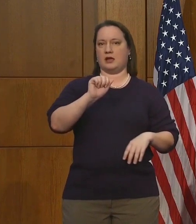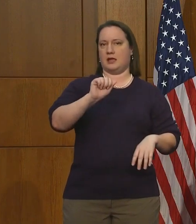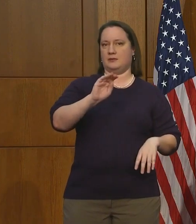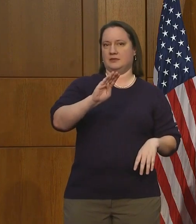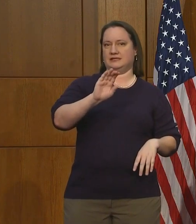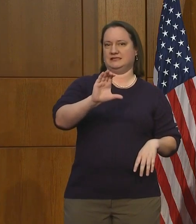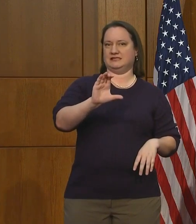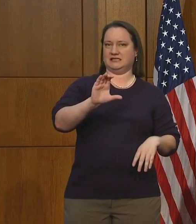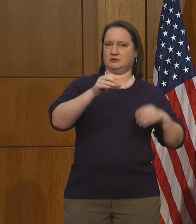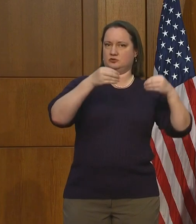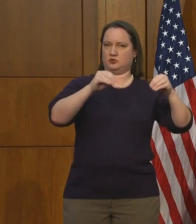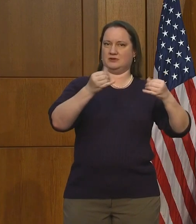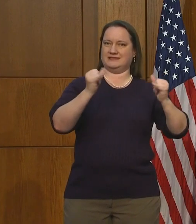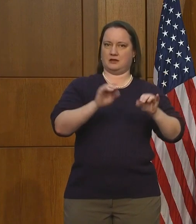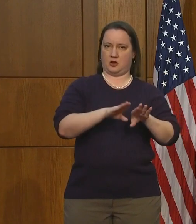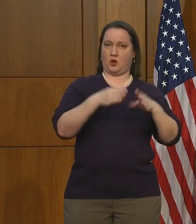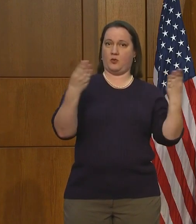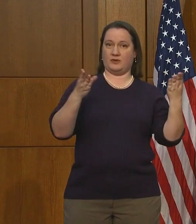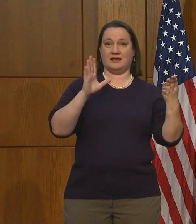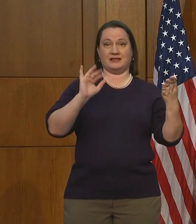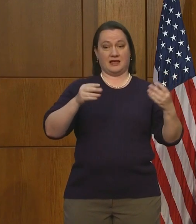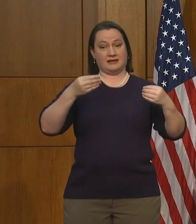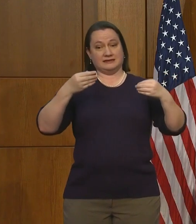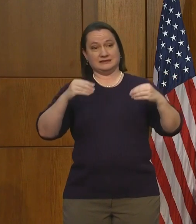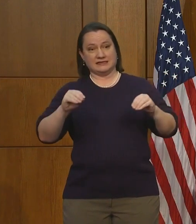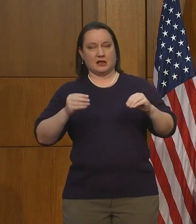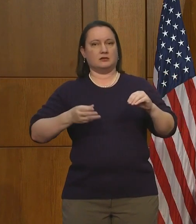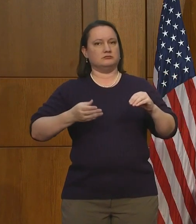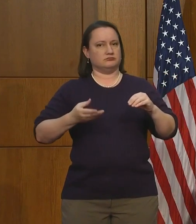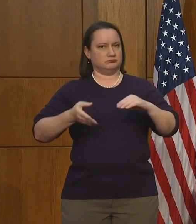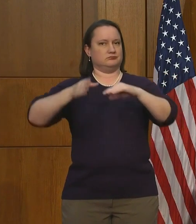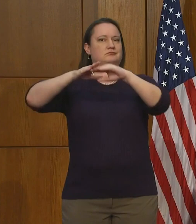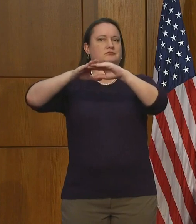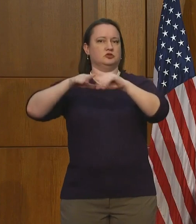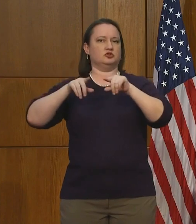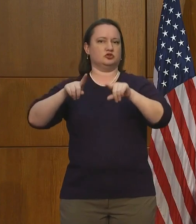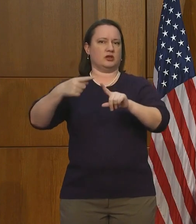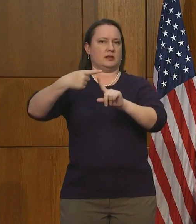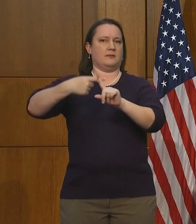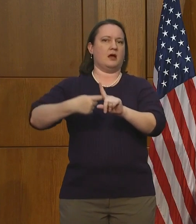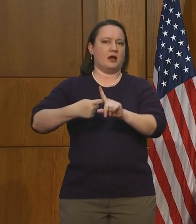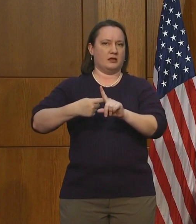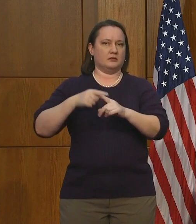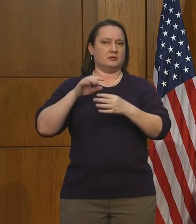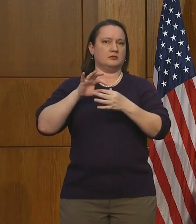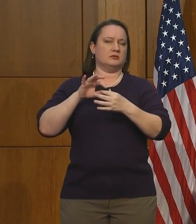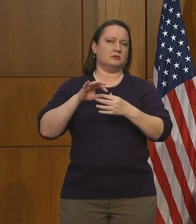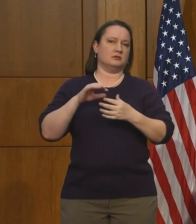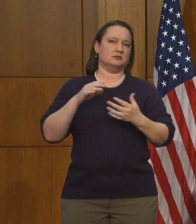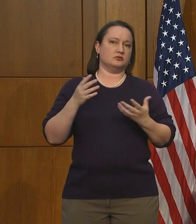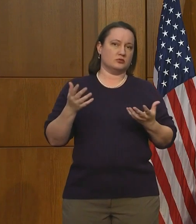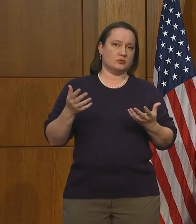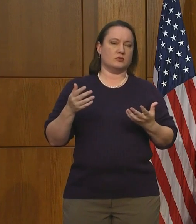THAT- ARE ABC STORES WERE OPEN AS THOSE SALES WERE UP A